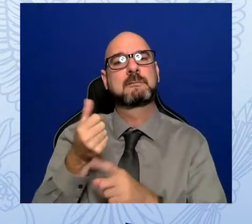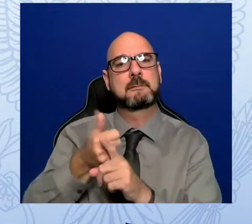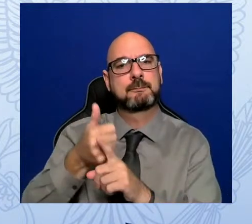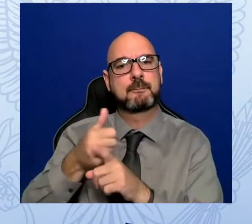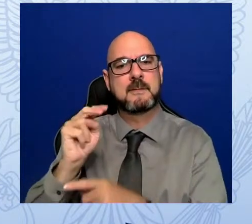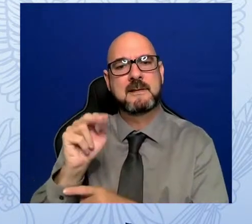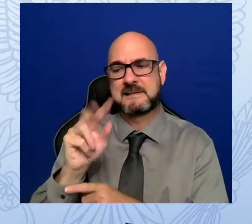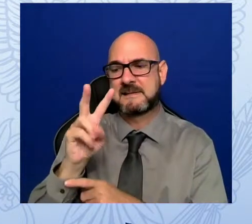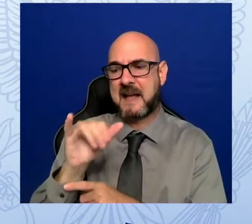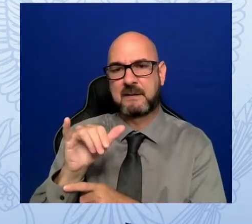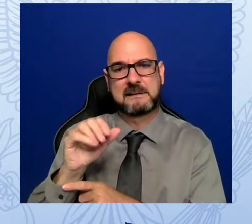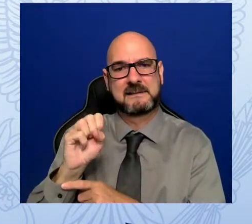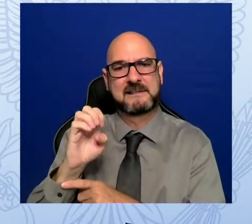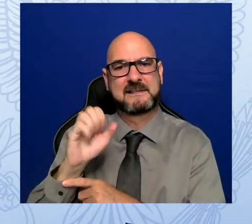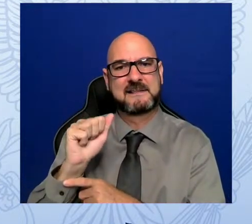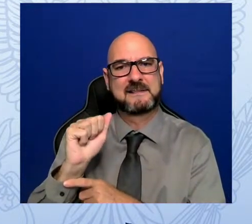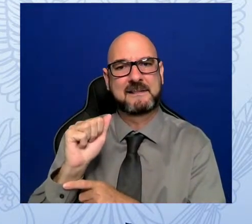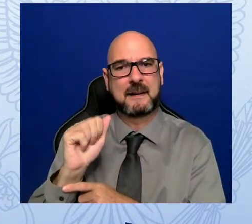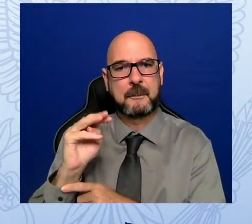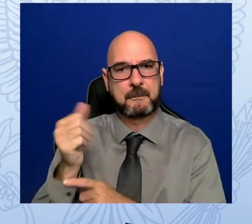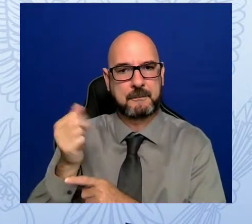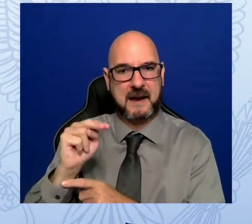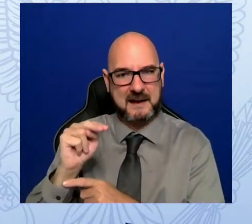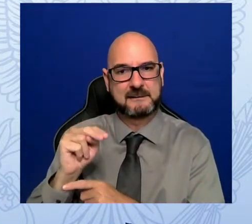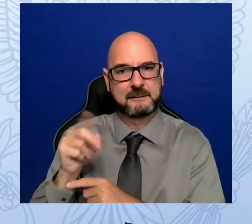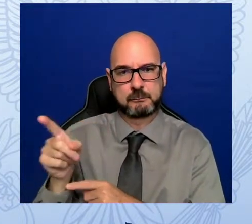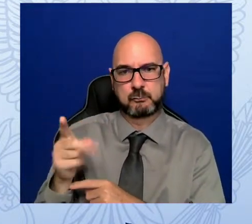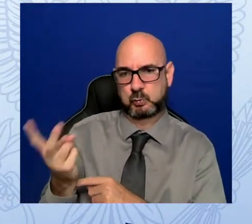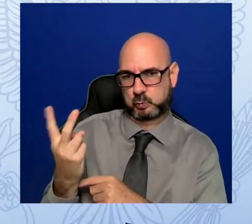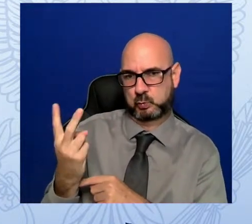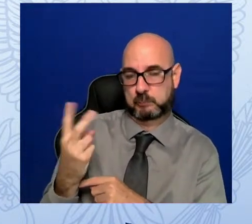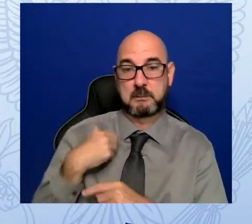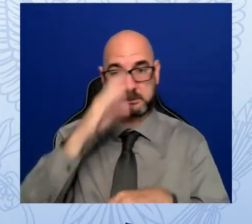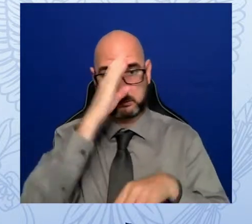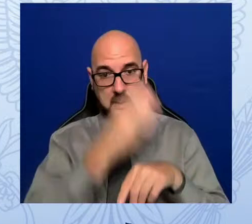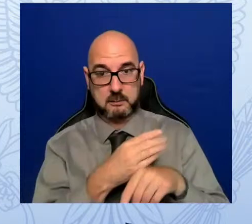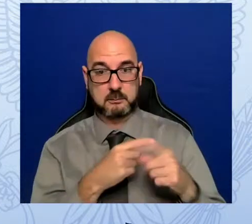and our son, Major Beau Biden, served for a year in Iraq